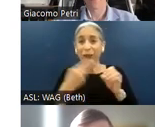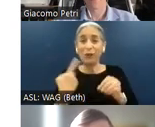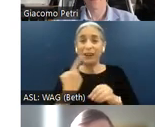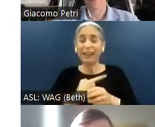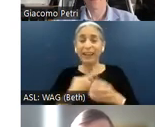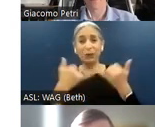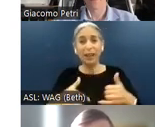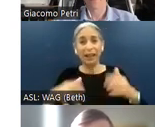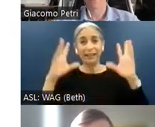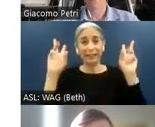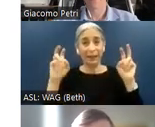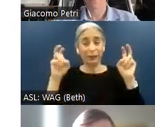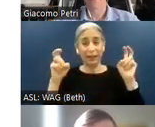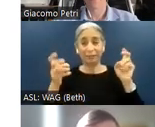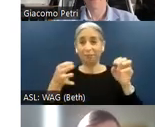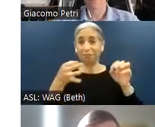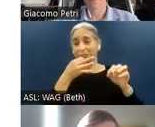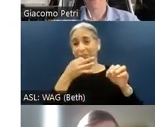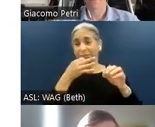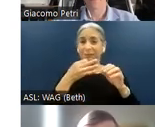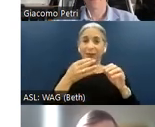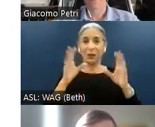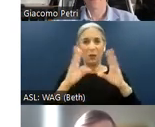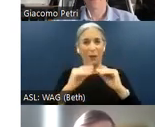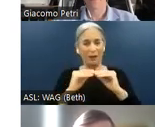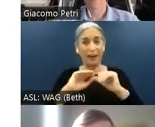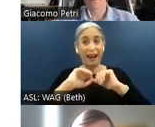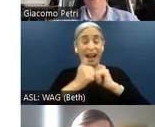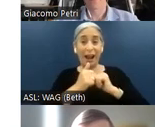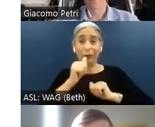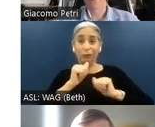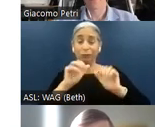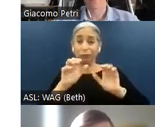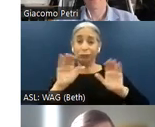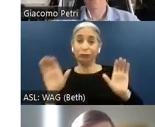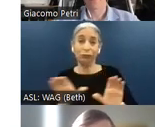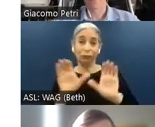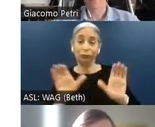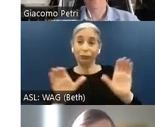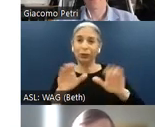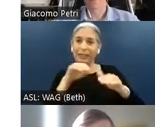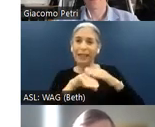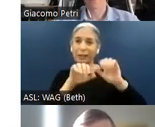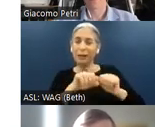subject matter expert webinar, How to Perform an Accessibility Audit. Before we begin, we